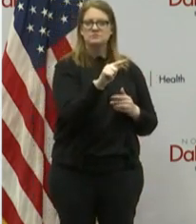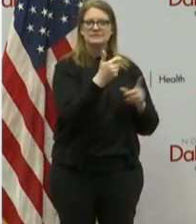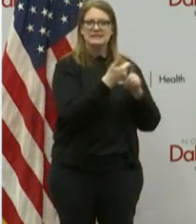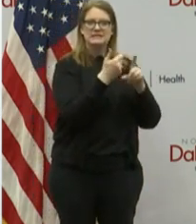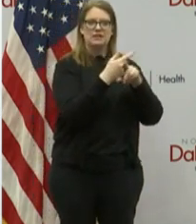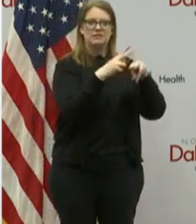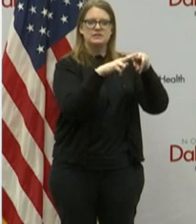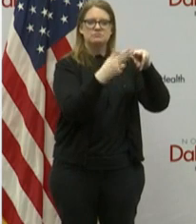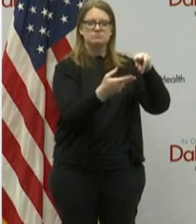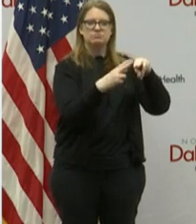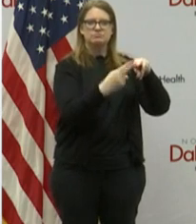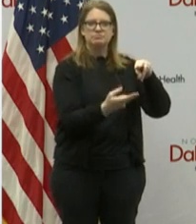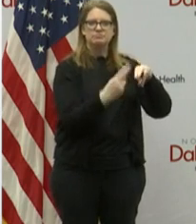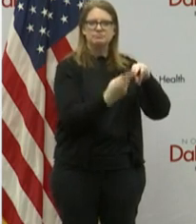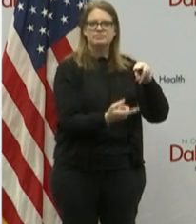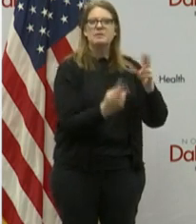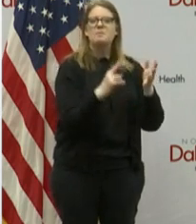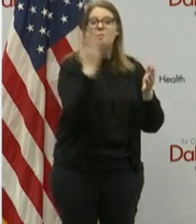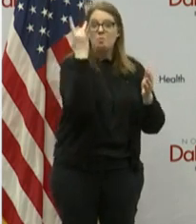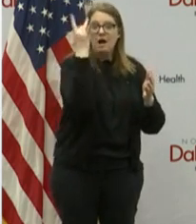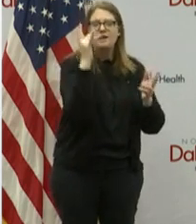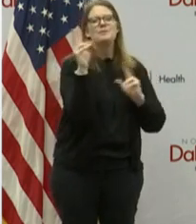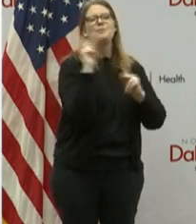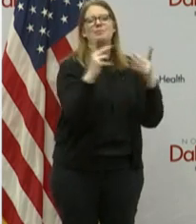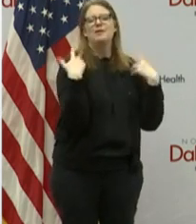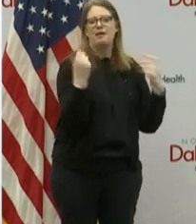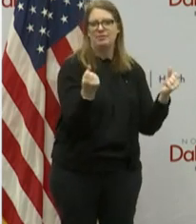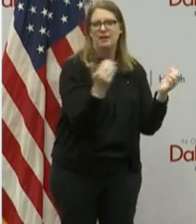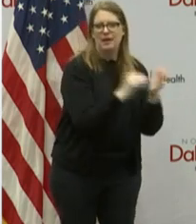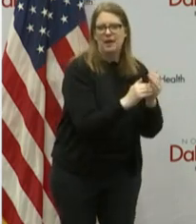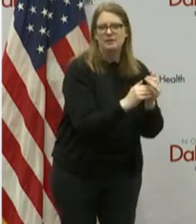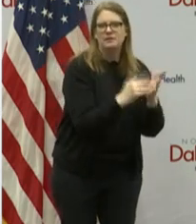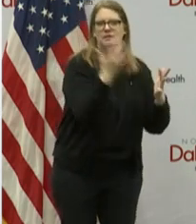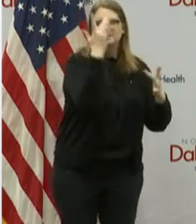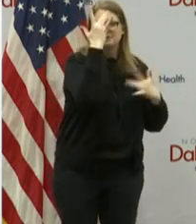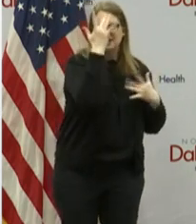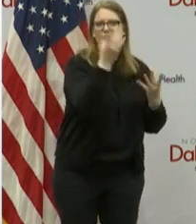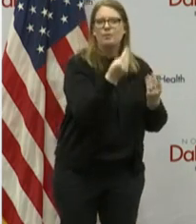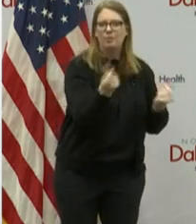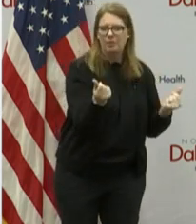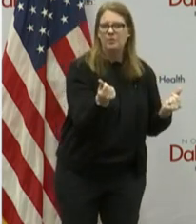OTHERS THAT WERE HIGHER BEFORE LIKE MONTREAL CONTINUING TO